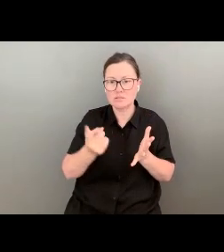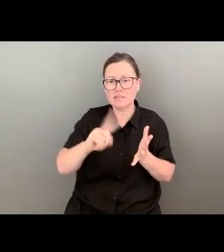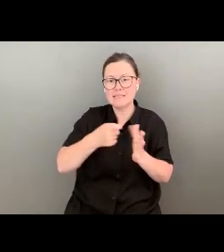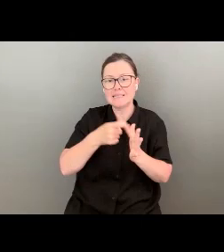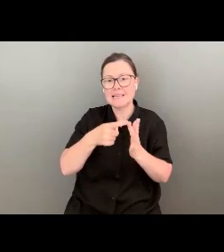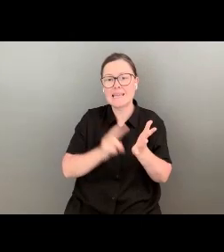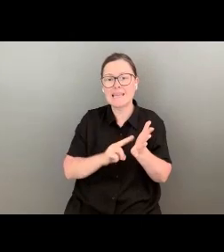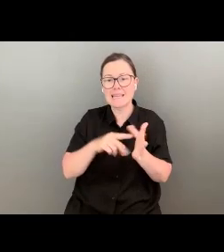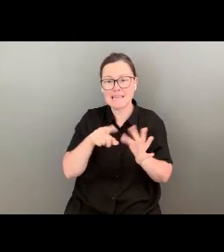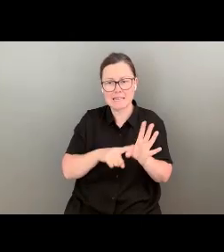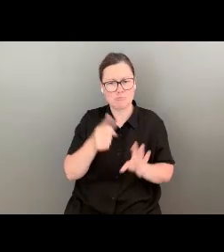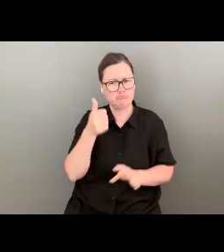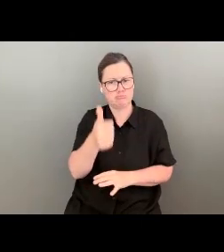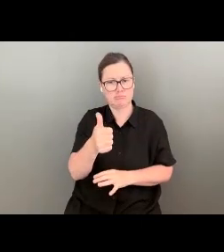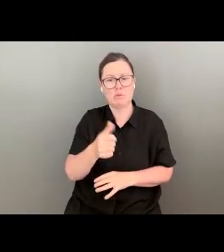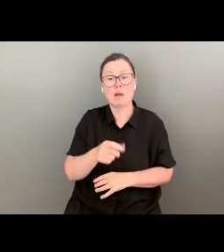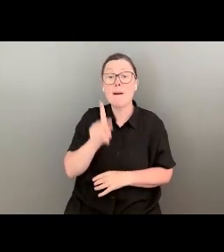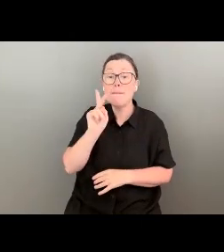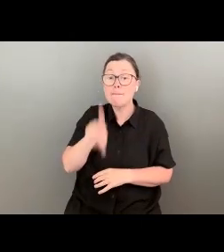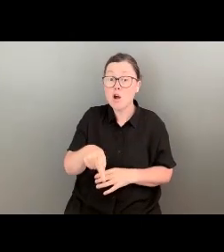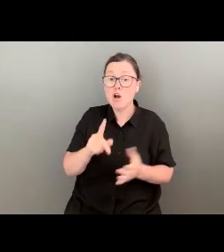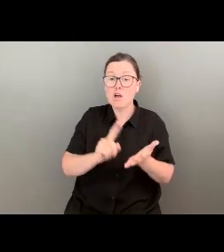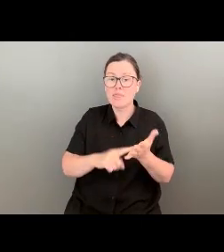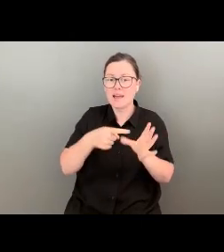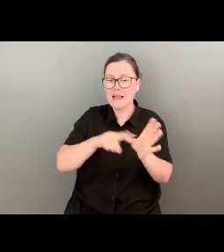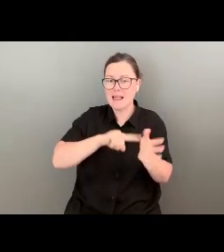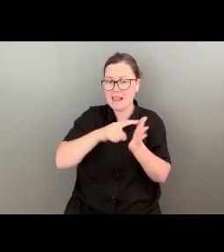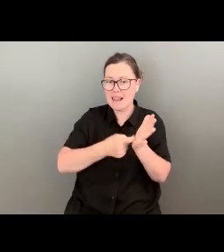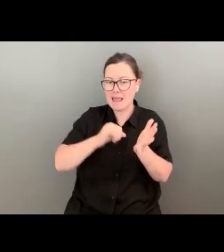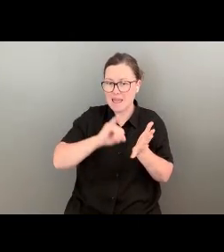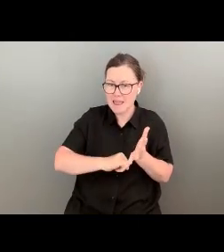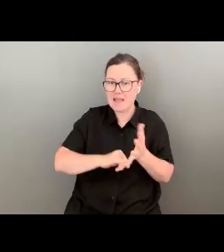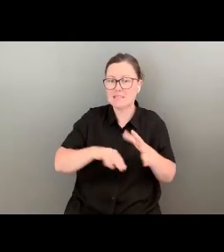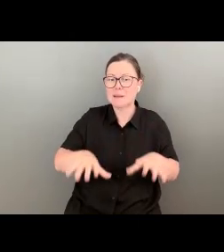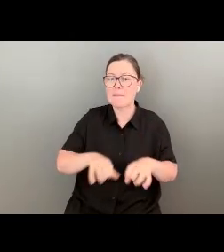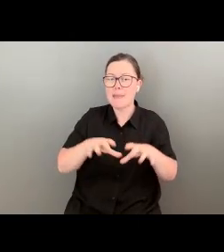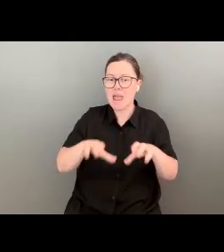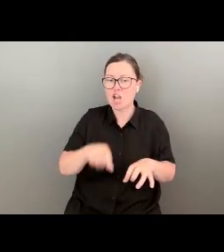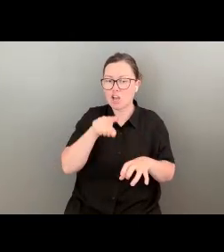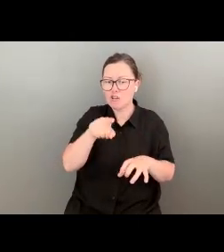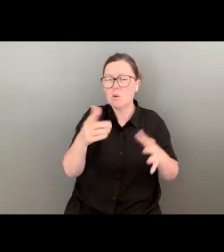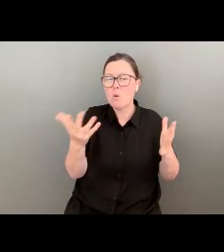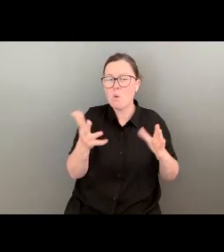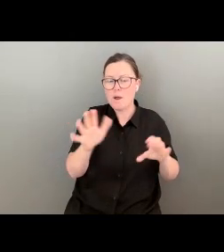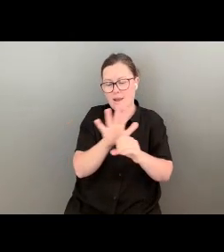And in Perth, layers bakery in Subiaco, which is right up there with the best of them.